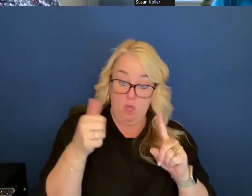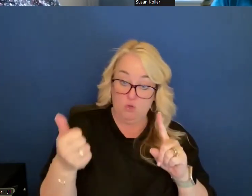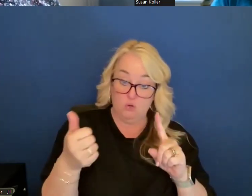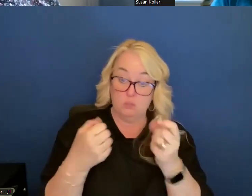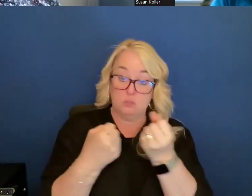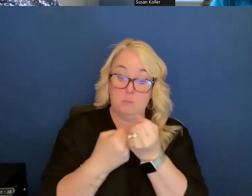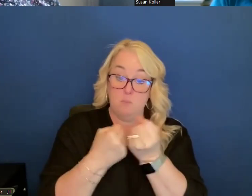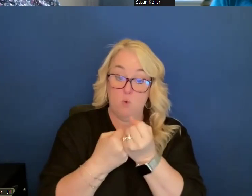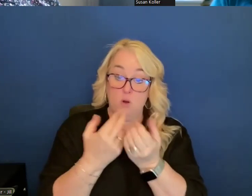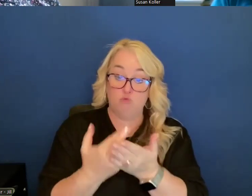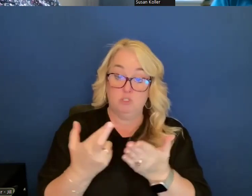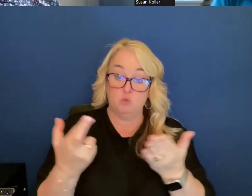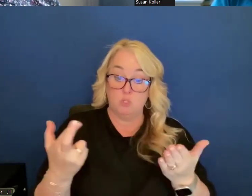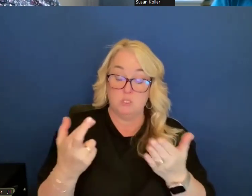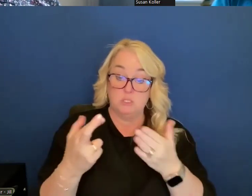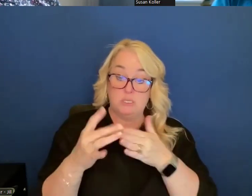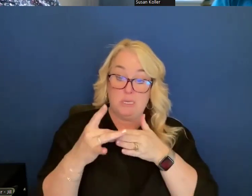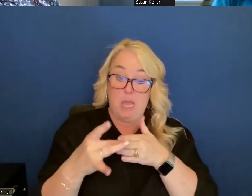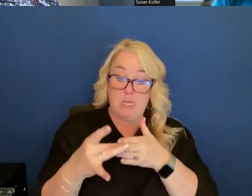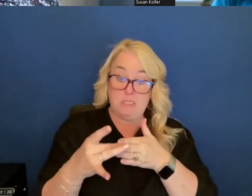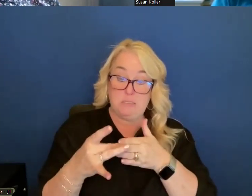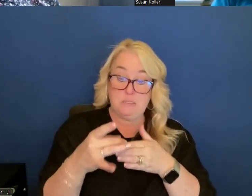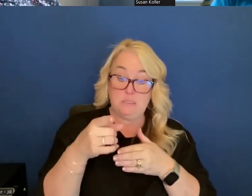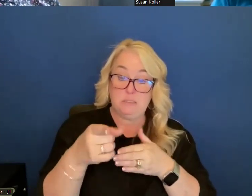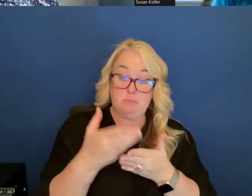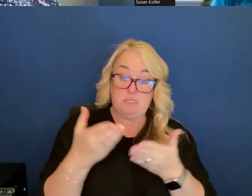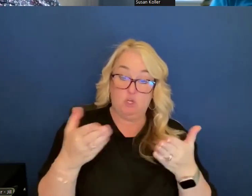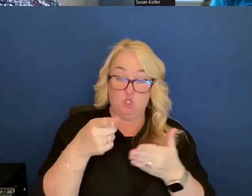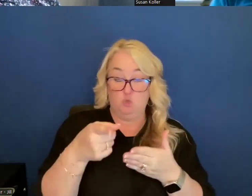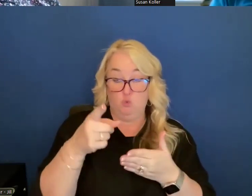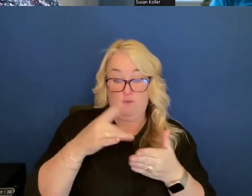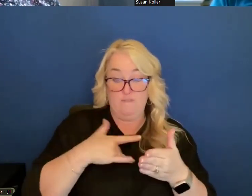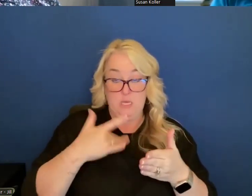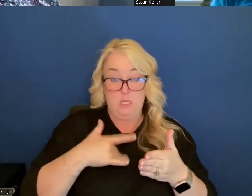resources or guidance materials you think you would want?